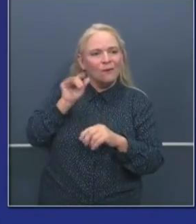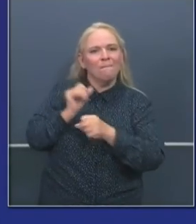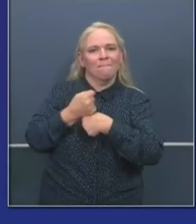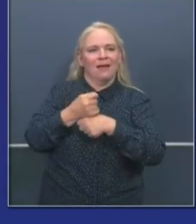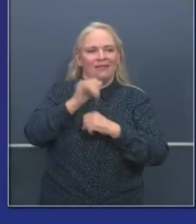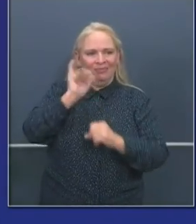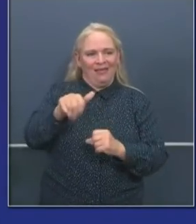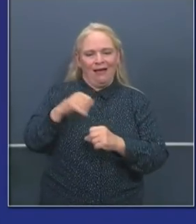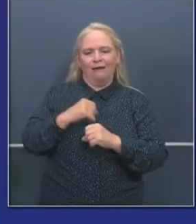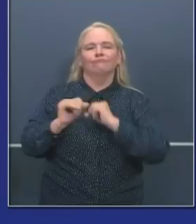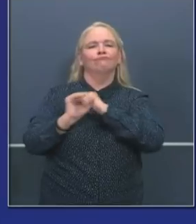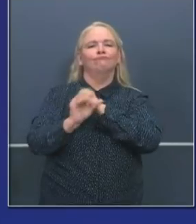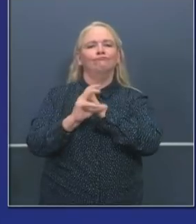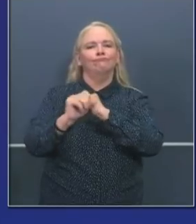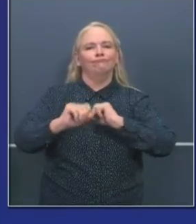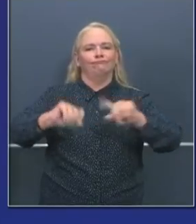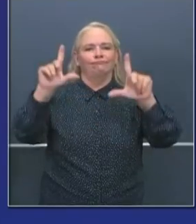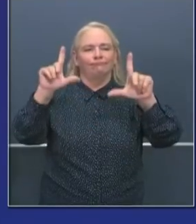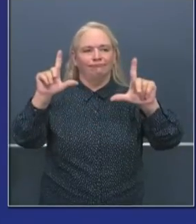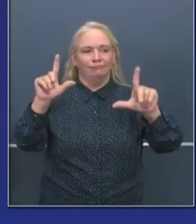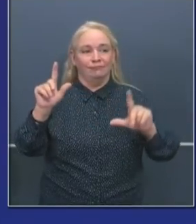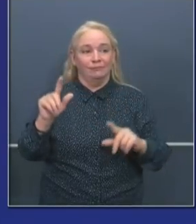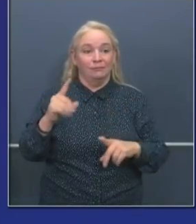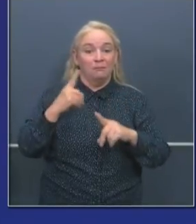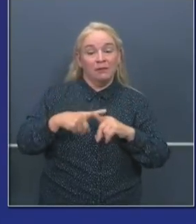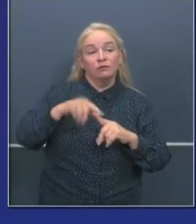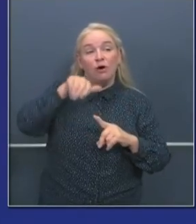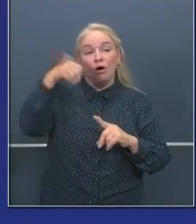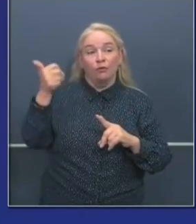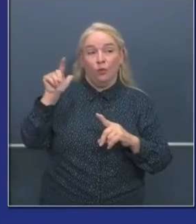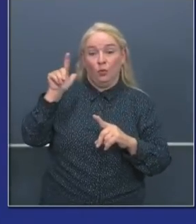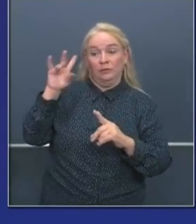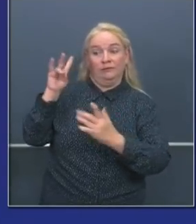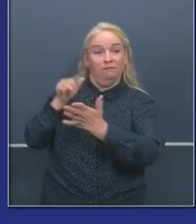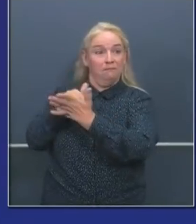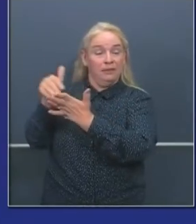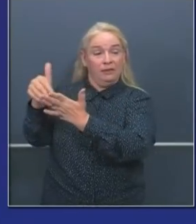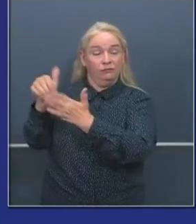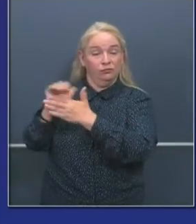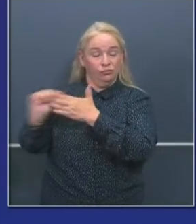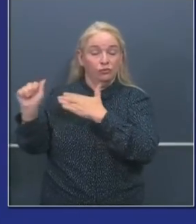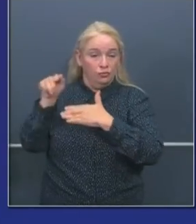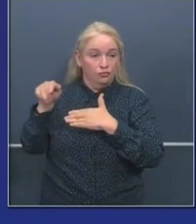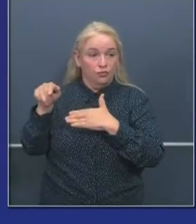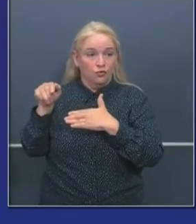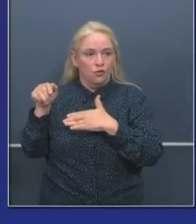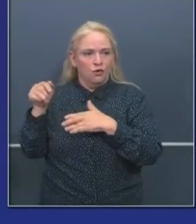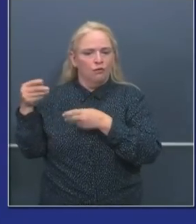COULDN'T BE MORE PROUD TO RECEIVE $10.75 MILLION IN THIS CAMPAIGN.